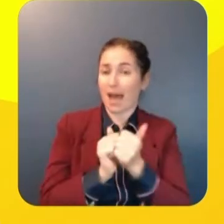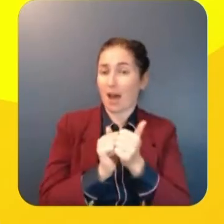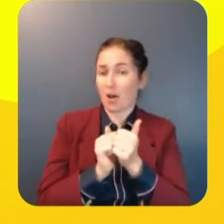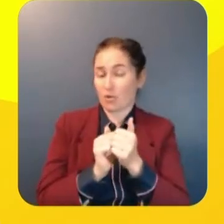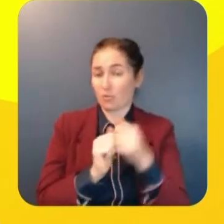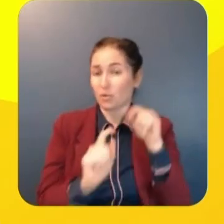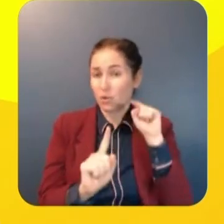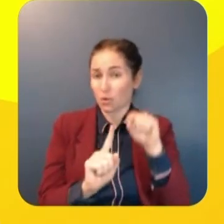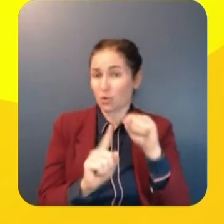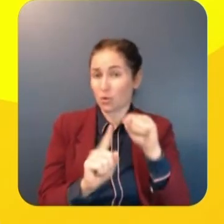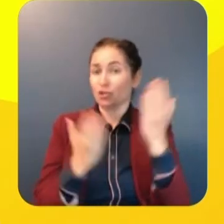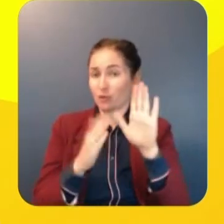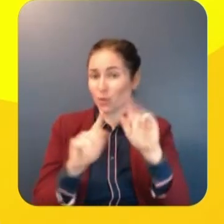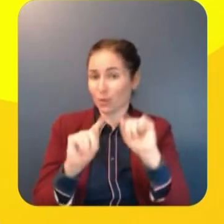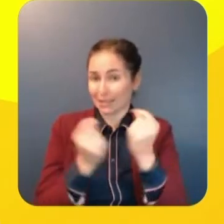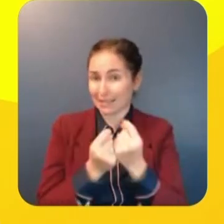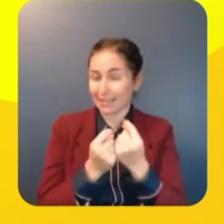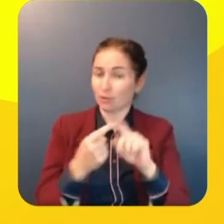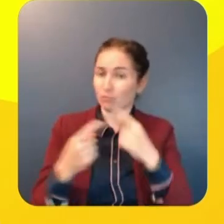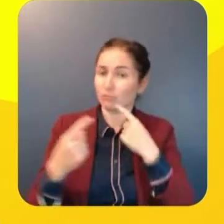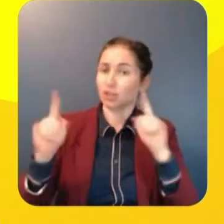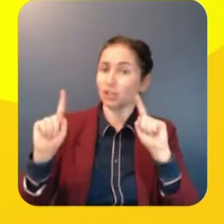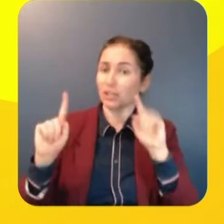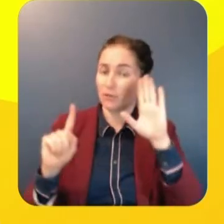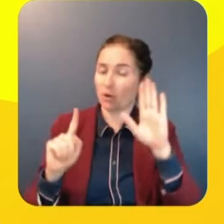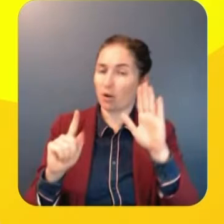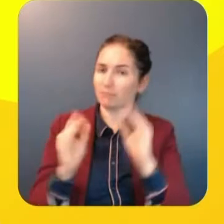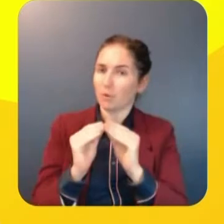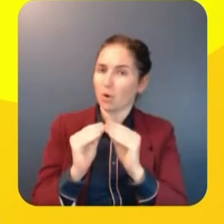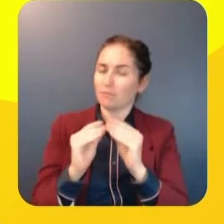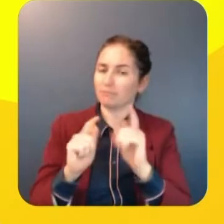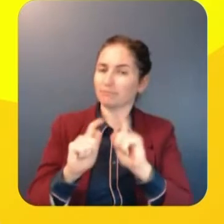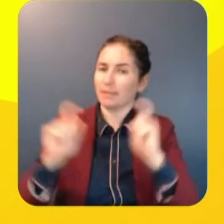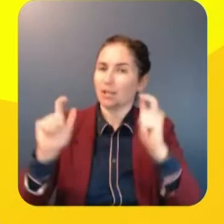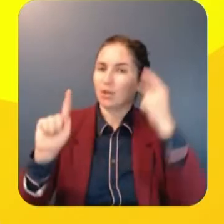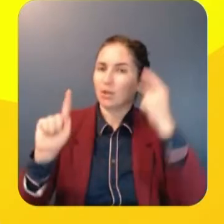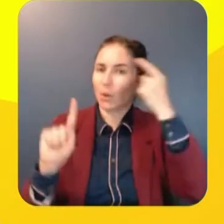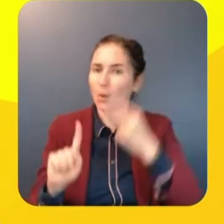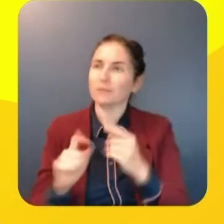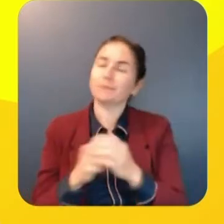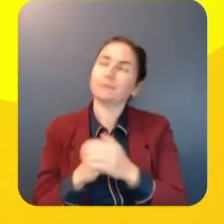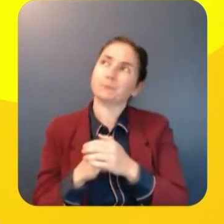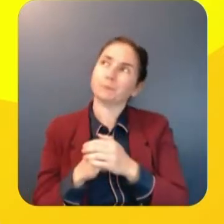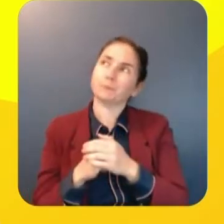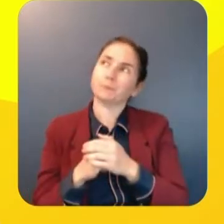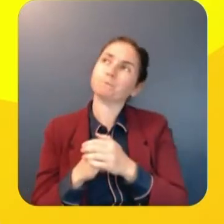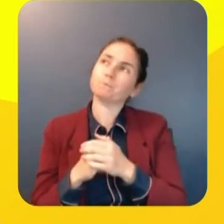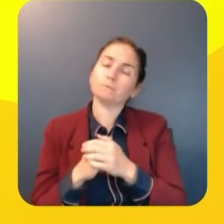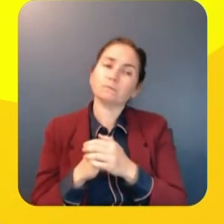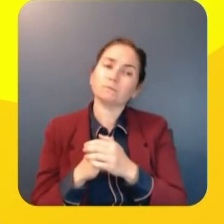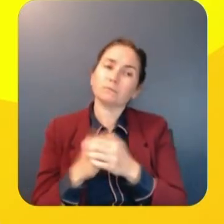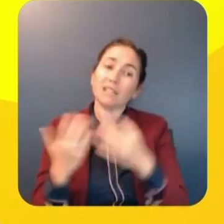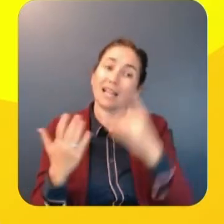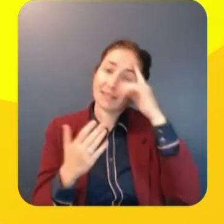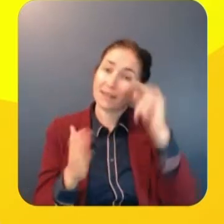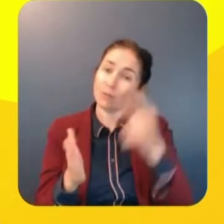your team to achieve your bigger goals. And so, I think that requires leaders who can adapt to